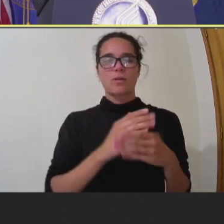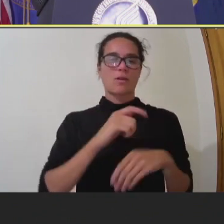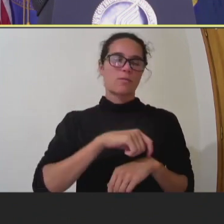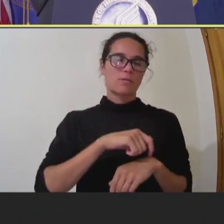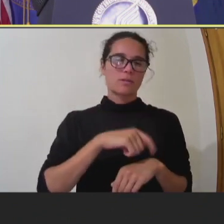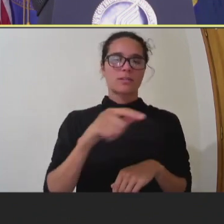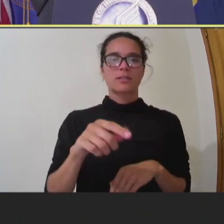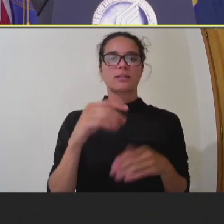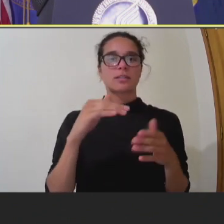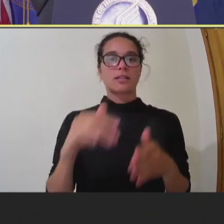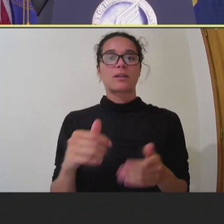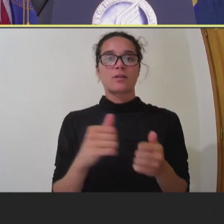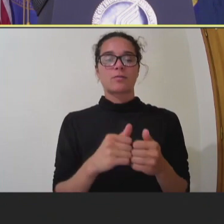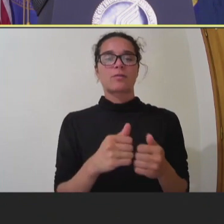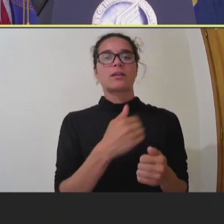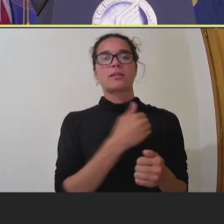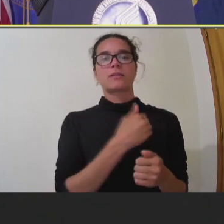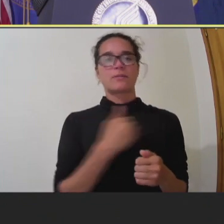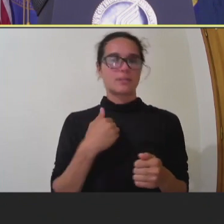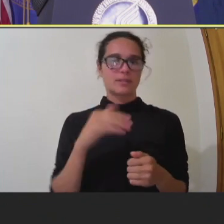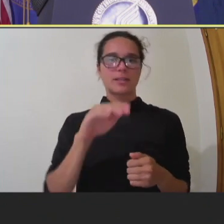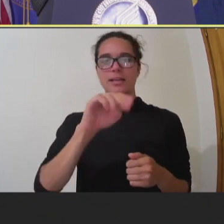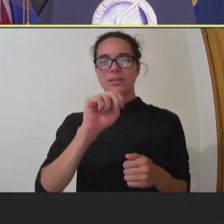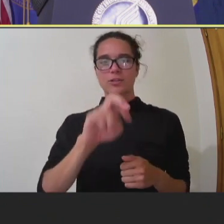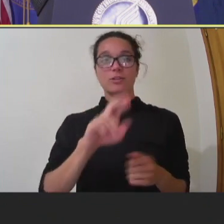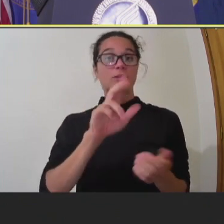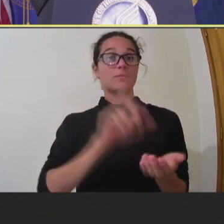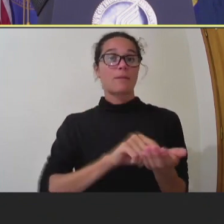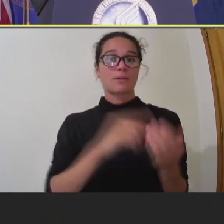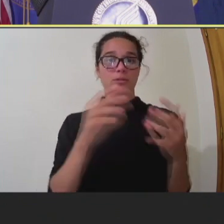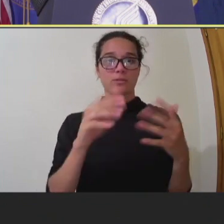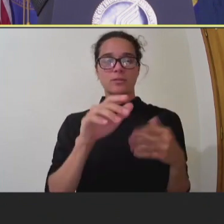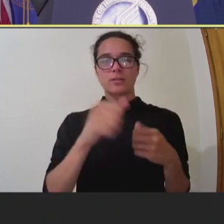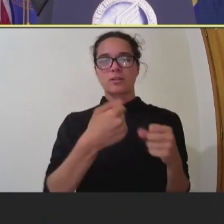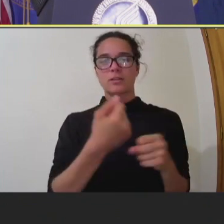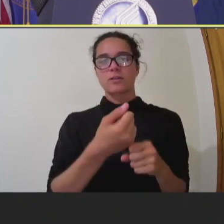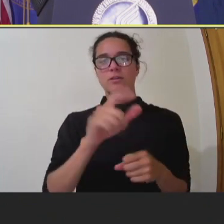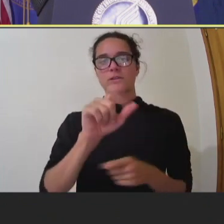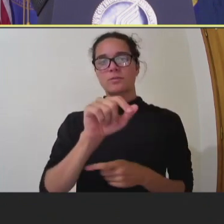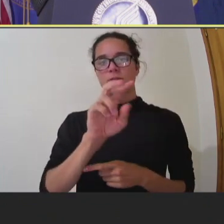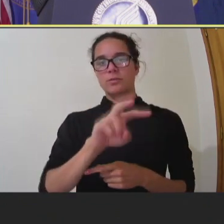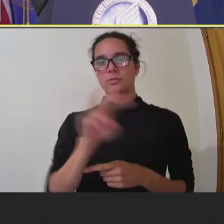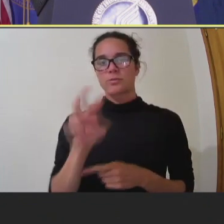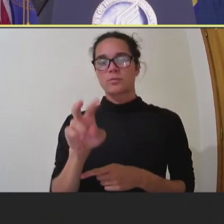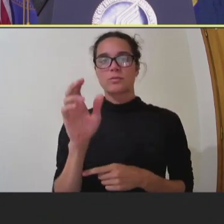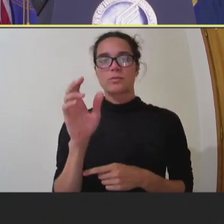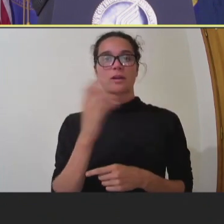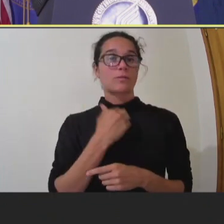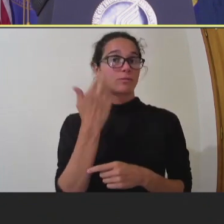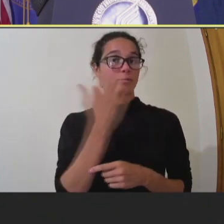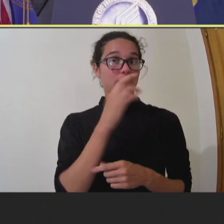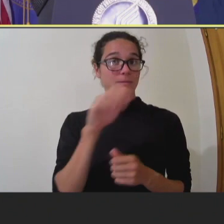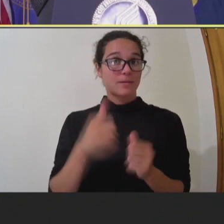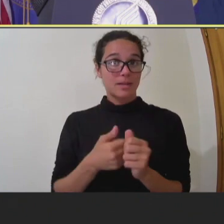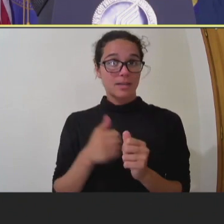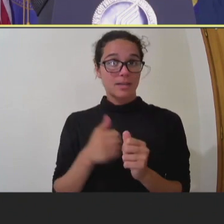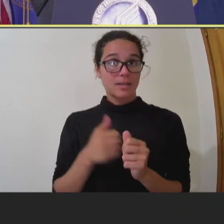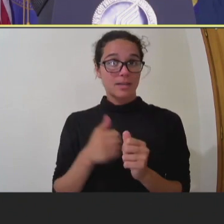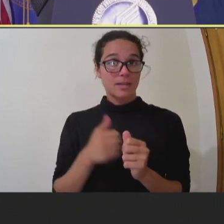was published in 2022, but the rationale behind our approach to treating cancer -- preventing